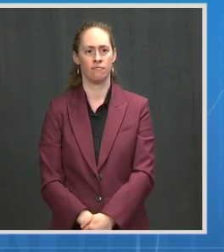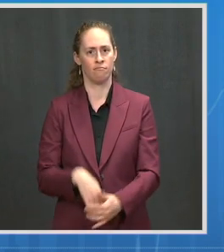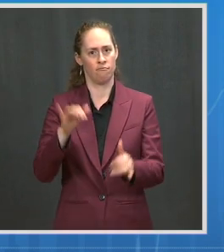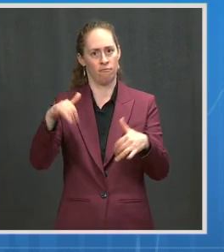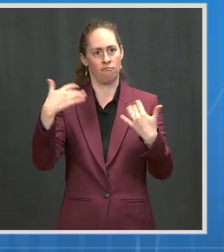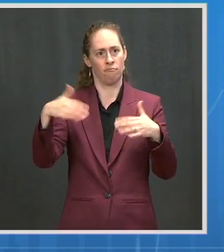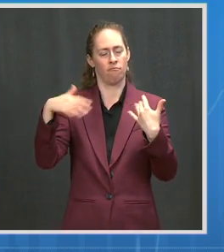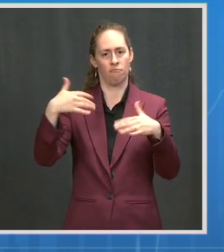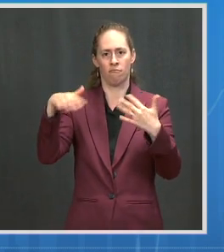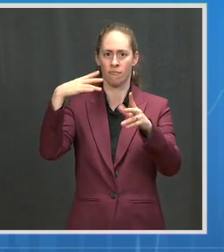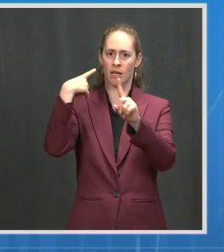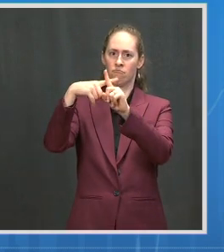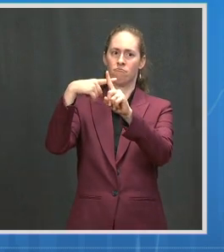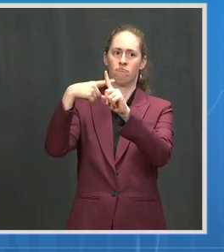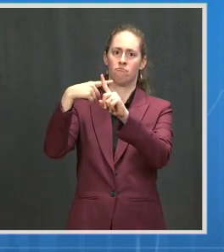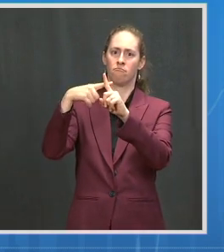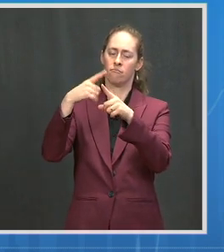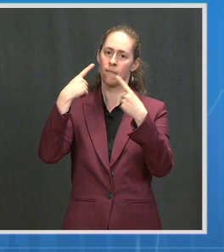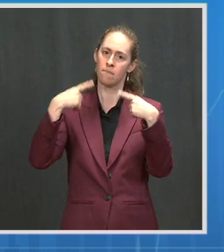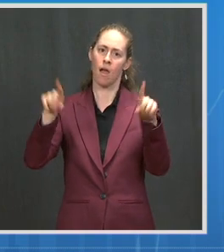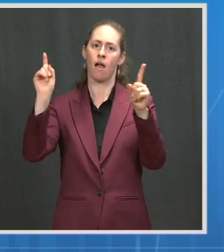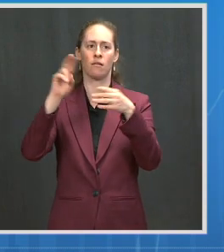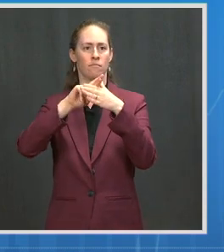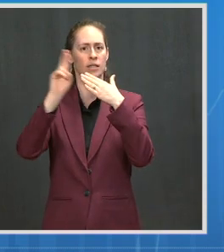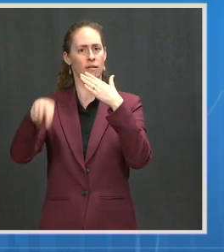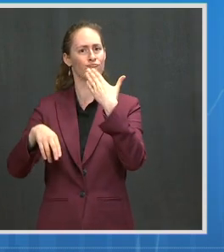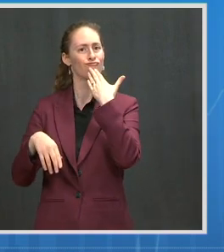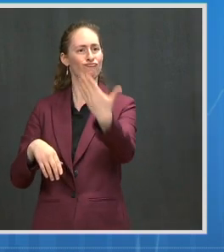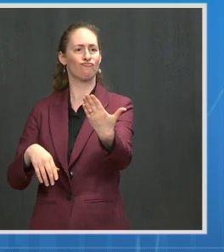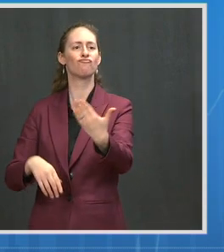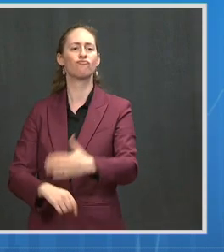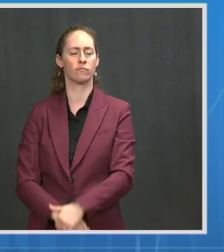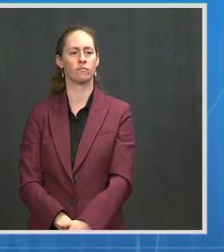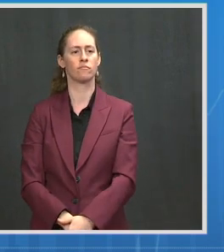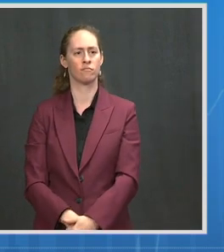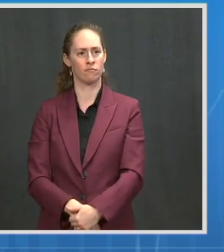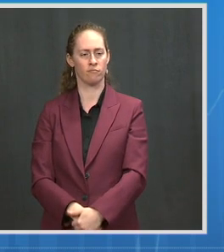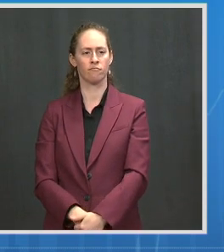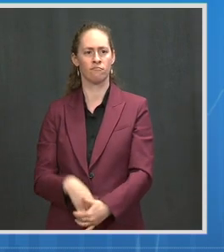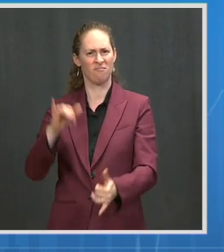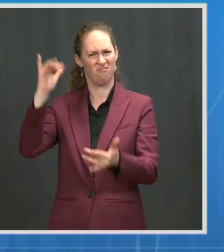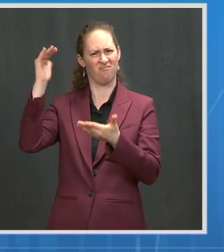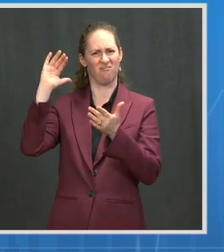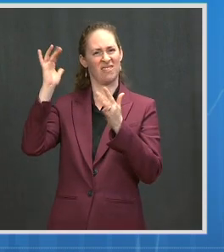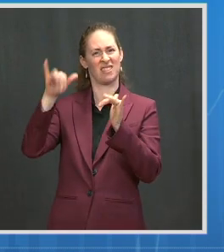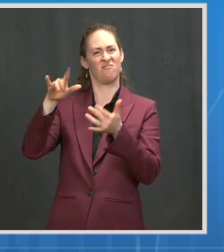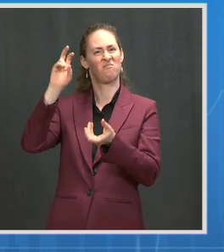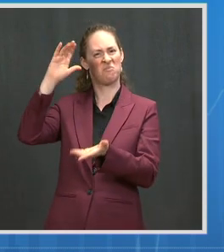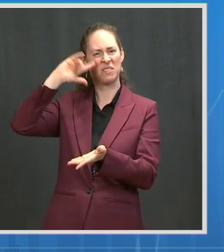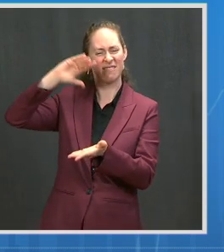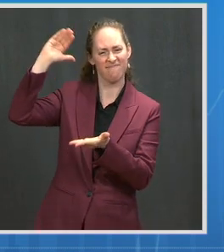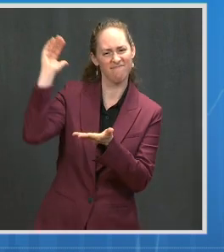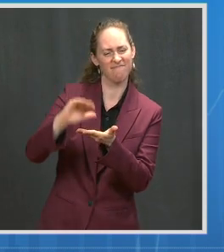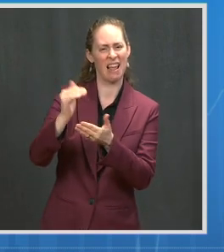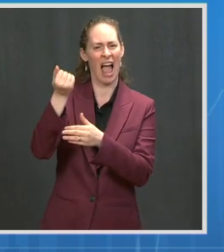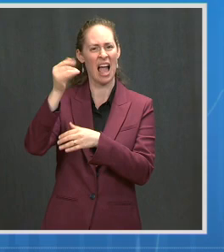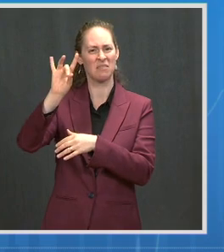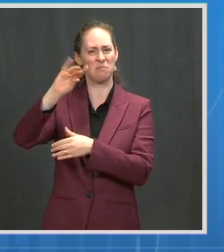of almost 18 percent from the prior seven-day period. And seven-day average daily deaths have also declined